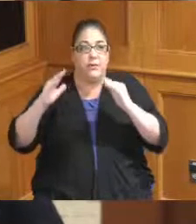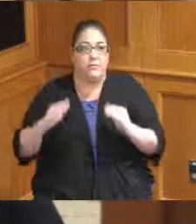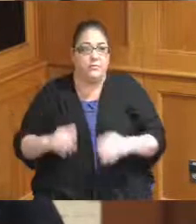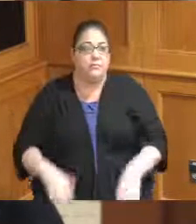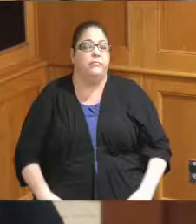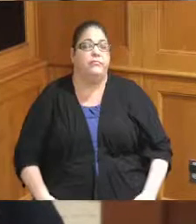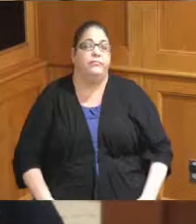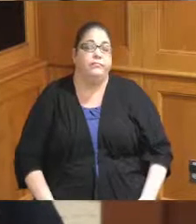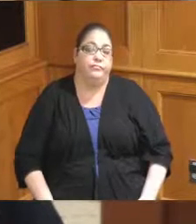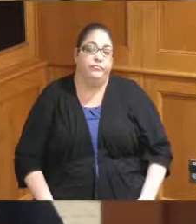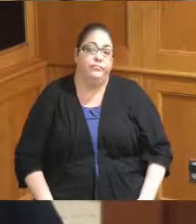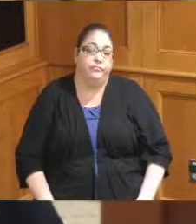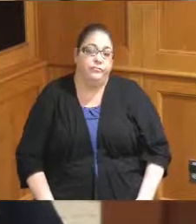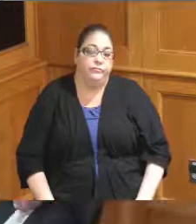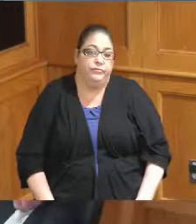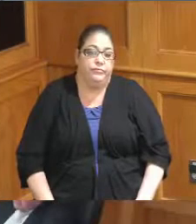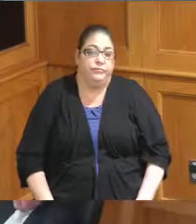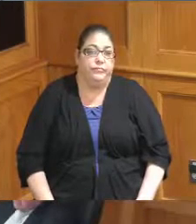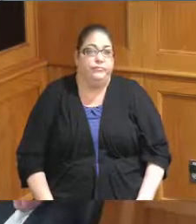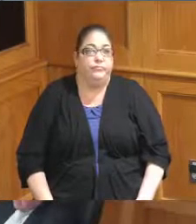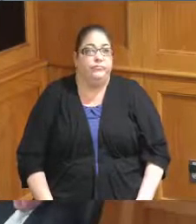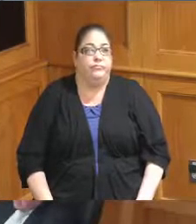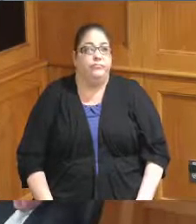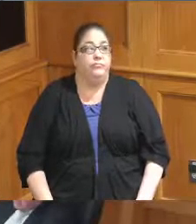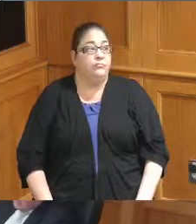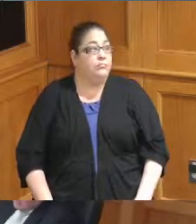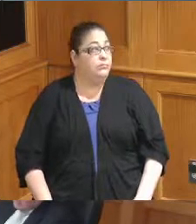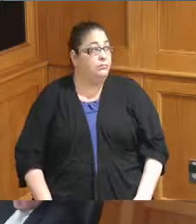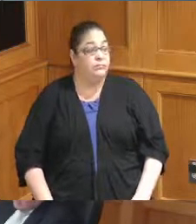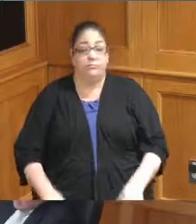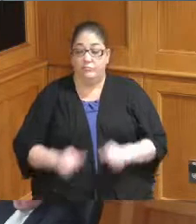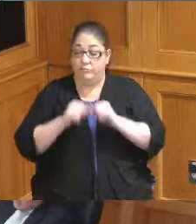thank you if you will I'll continue on with item five please continue